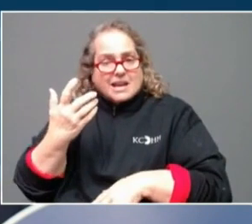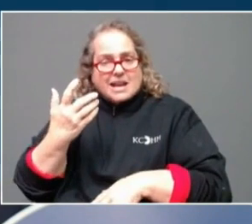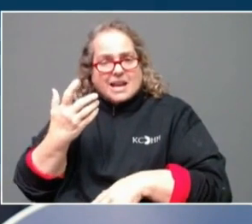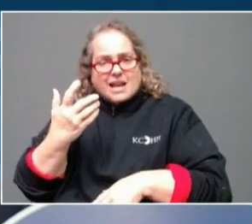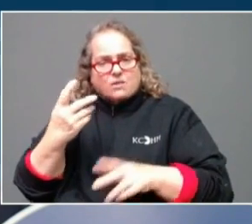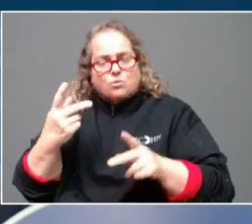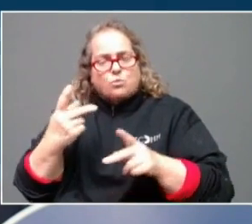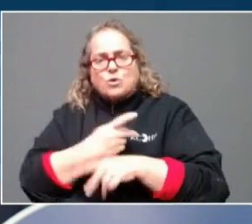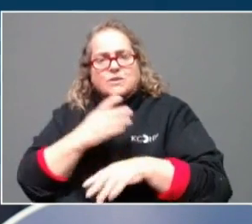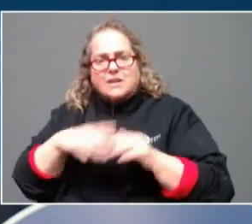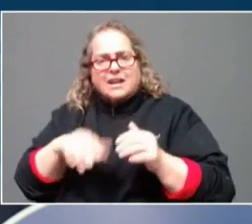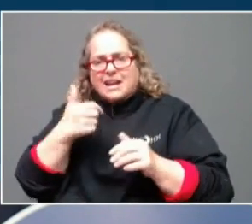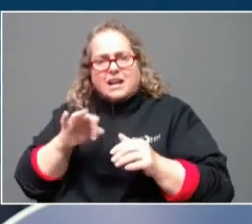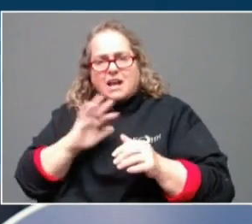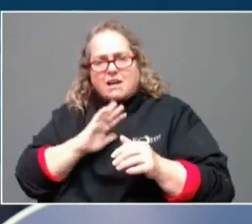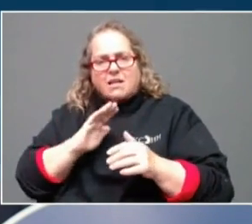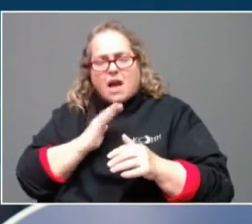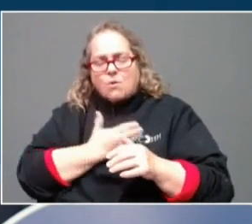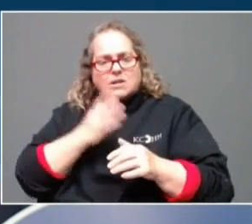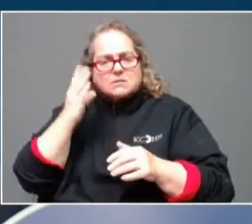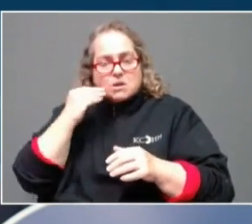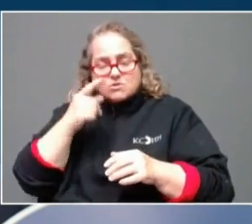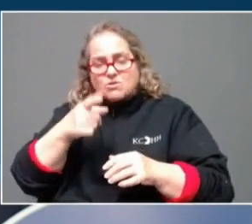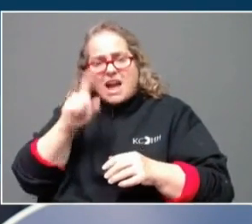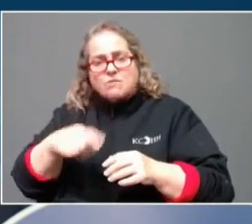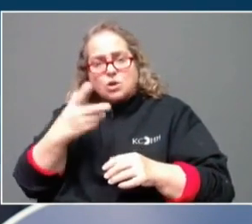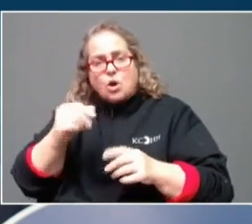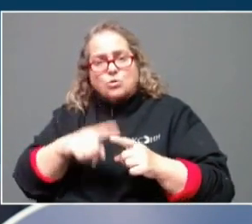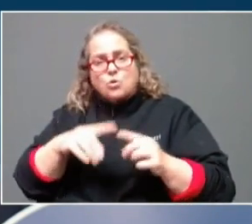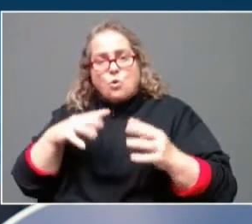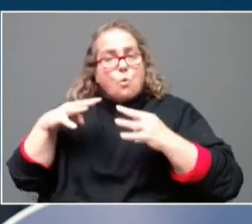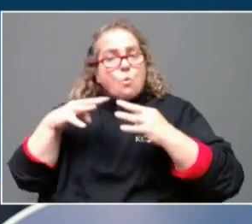to go to a battlefield circumstance to get something comparable to the rate of